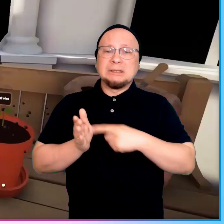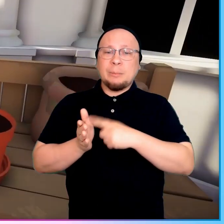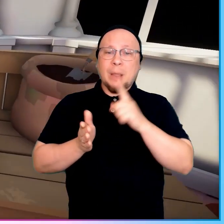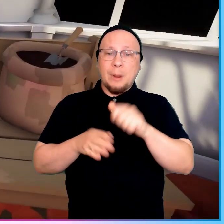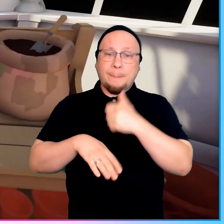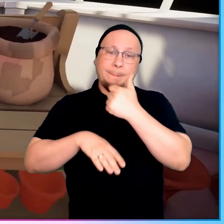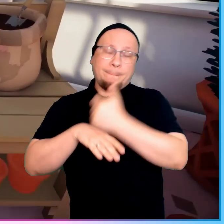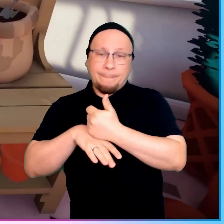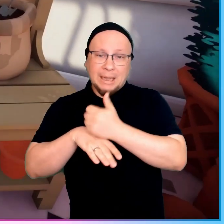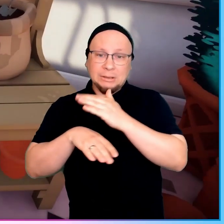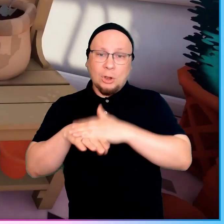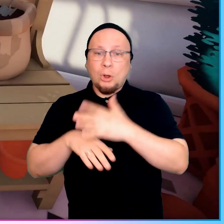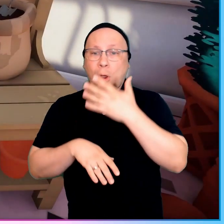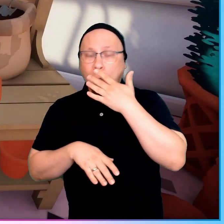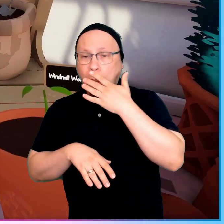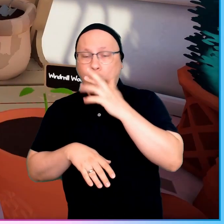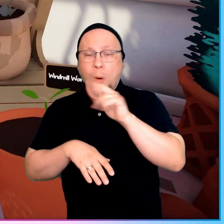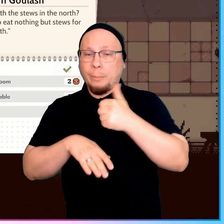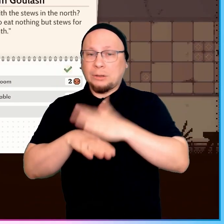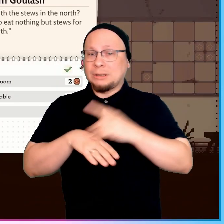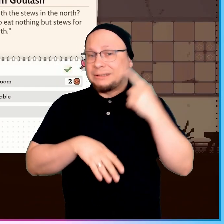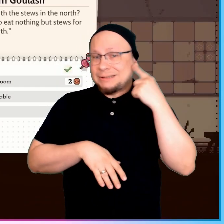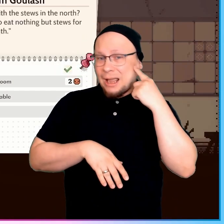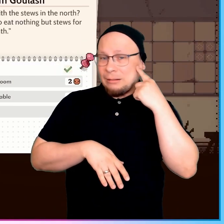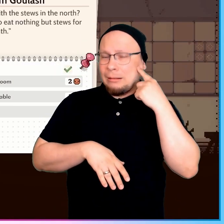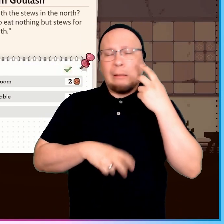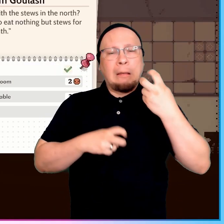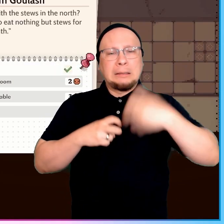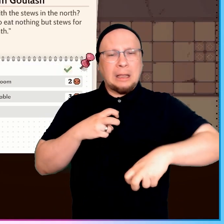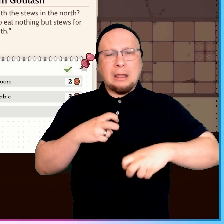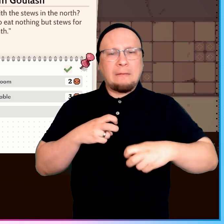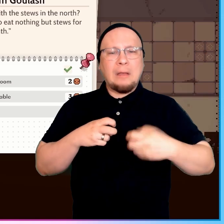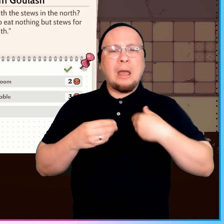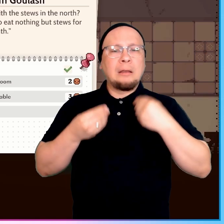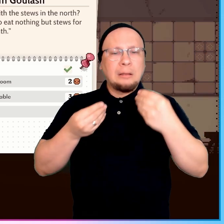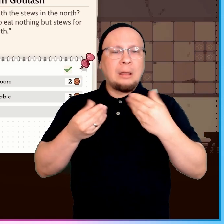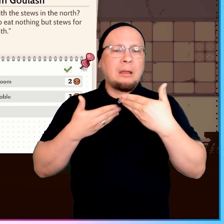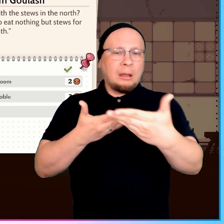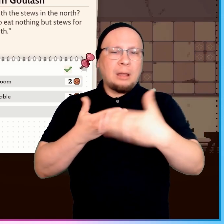are often very inaccessible. Try conveying information in multiple ways if you can.